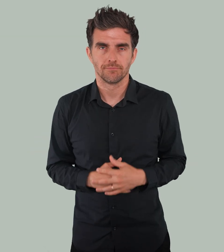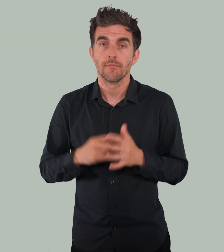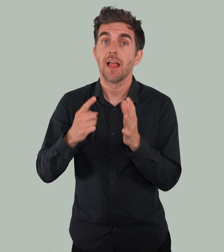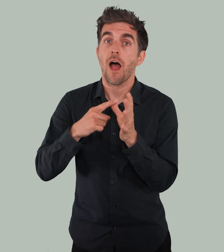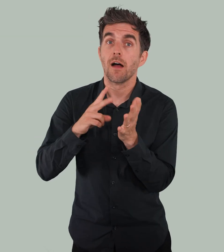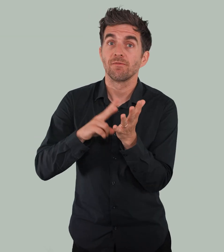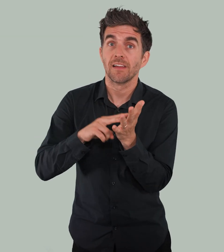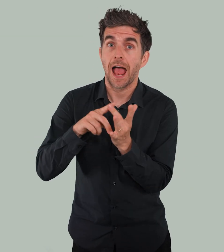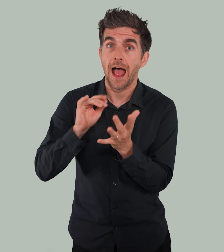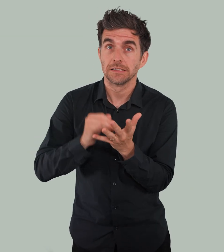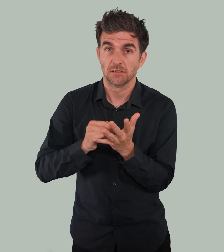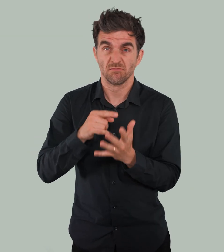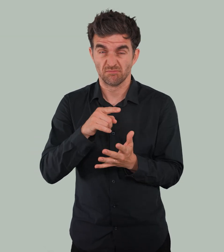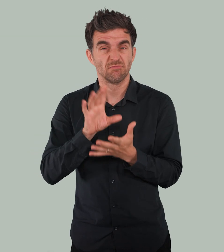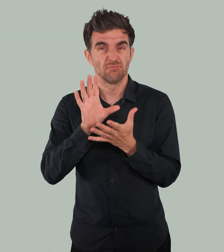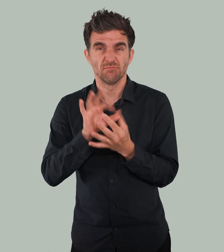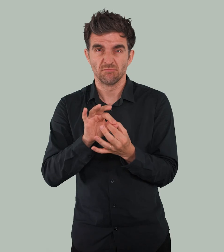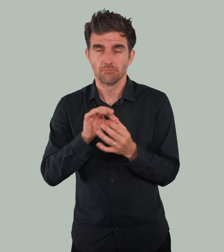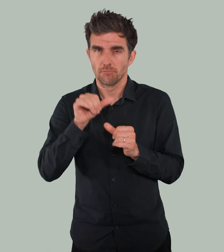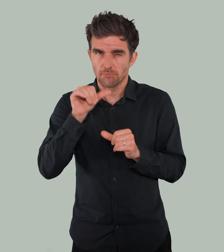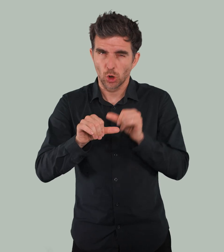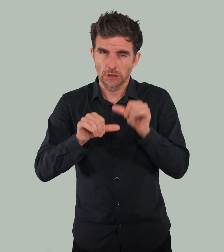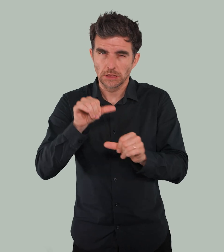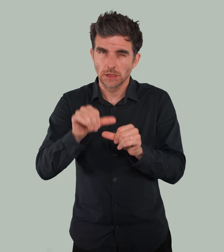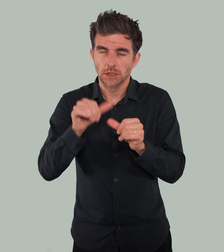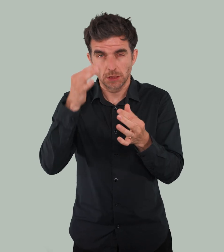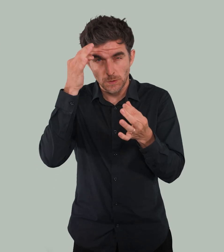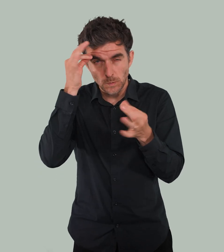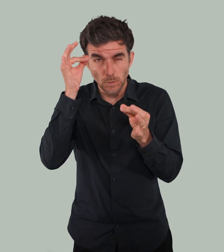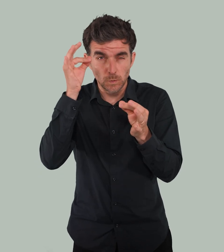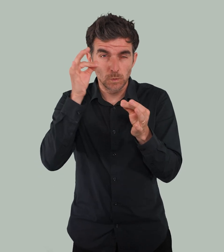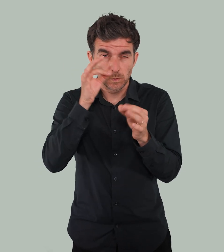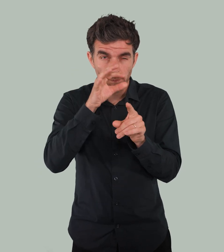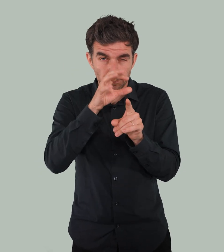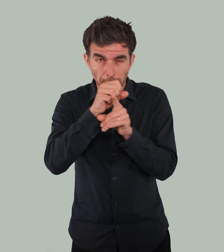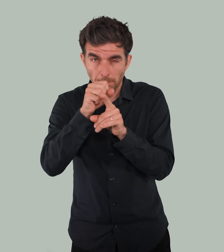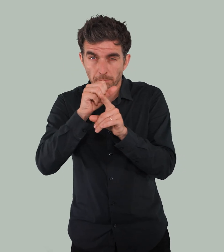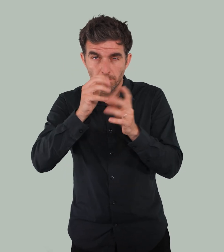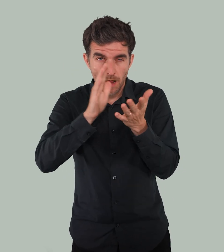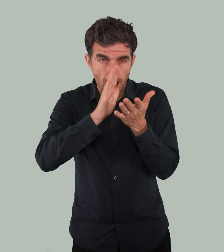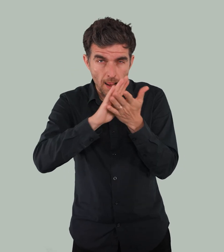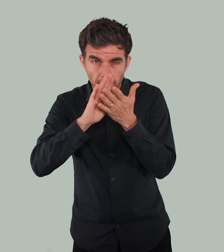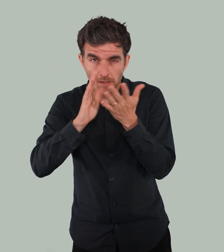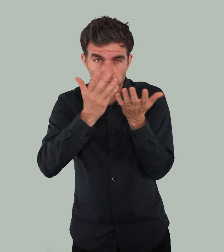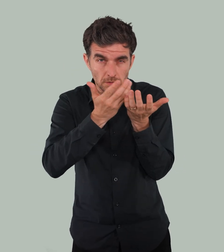11. AVIS applied a staged process to systematically identify, classify,